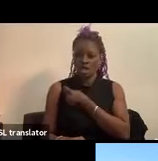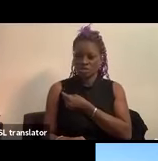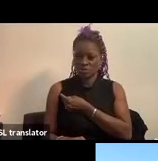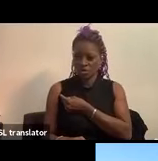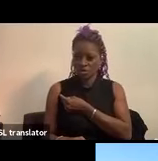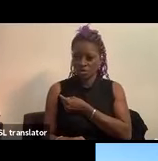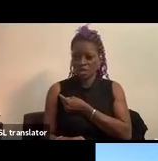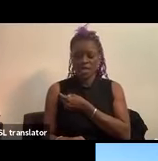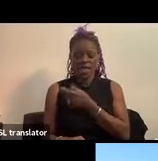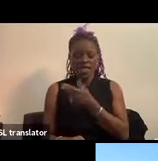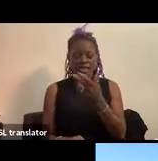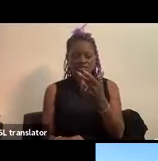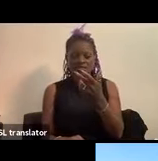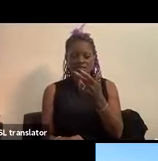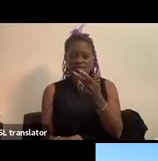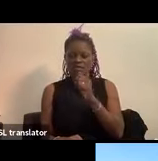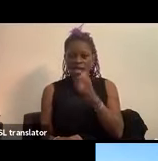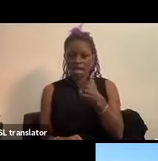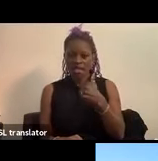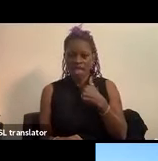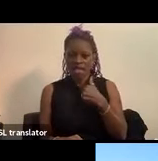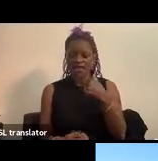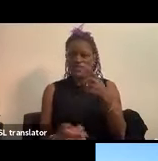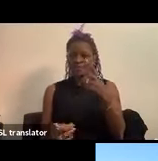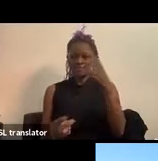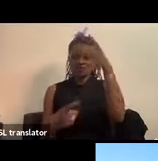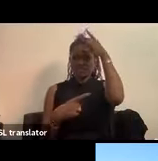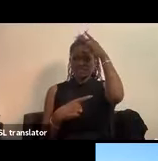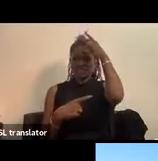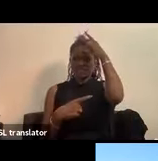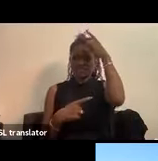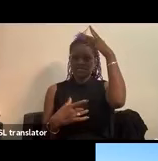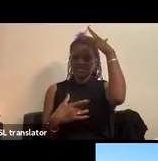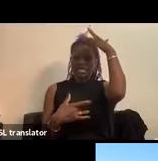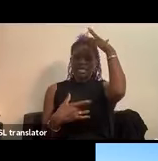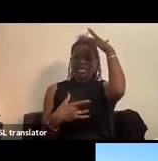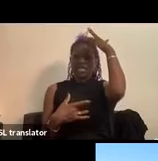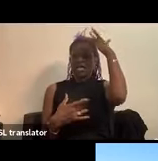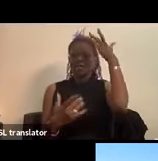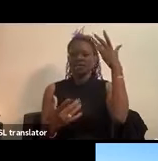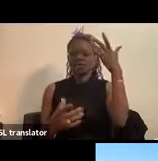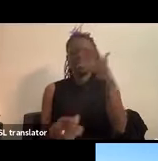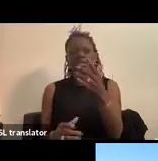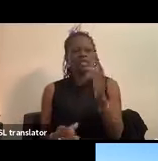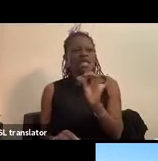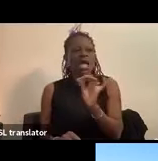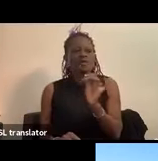And now to have such a severe illness, it's almost like we shouldn't see measles anymore, you know, with such a good